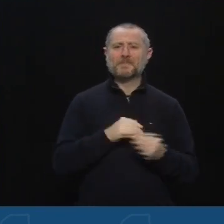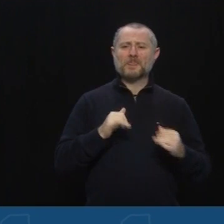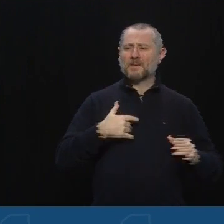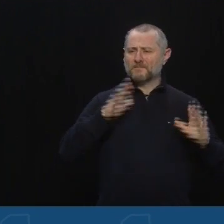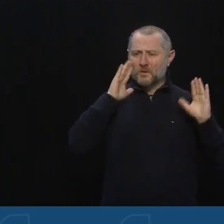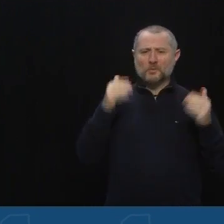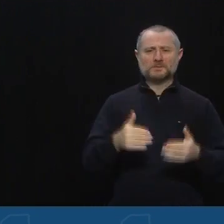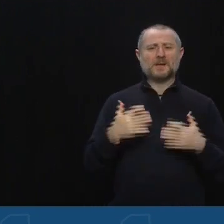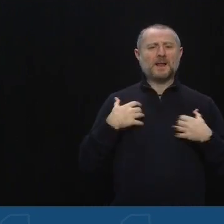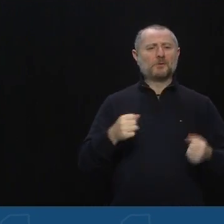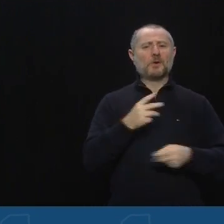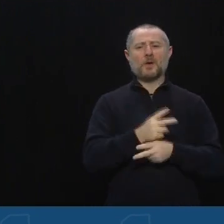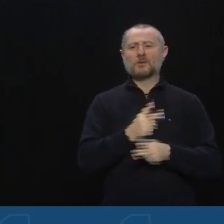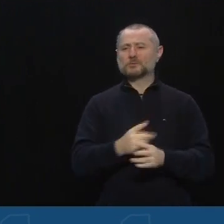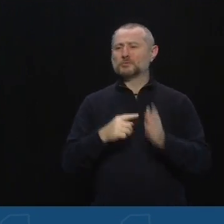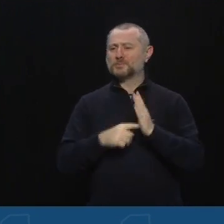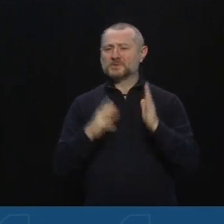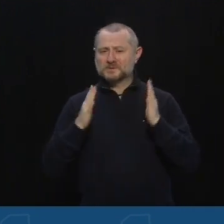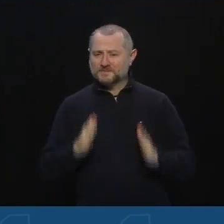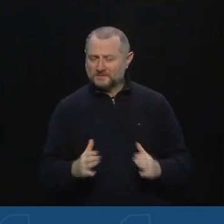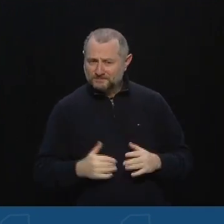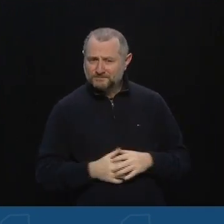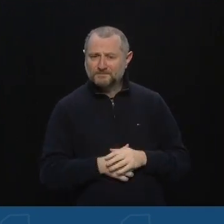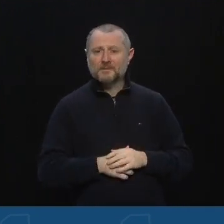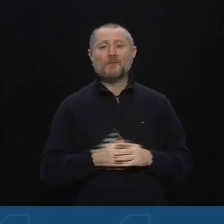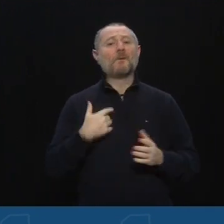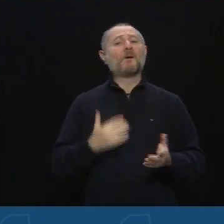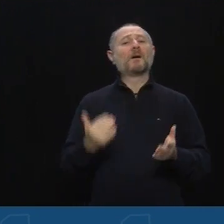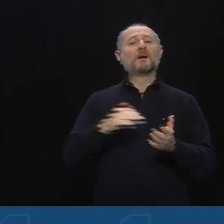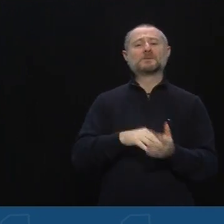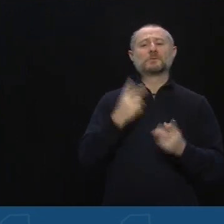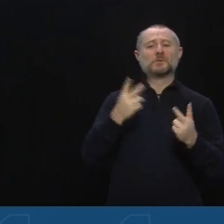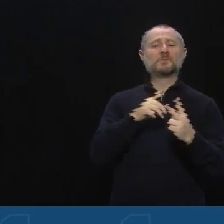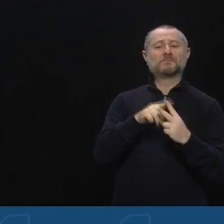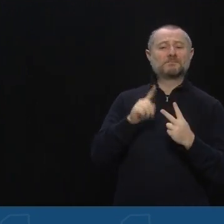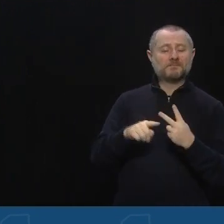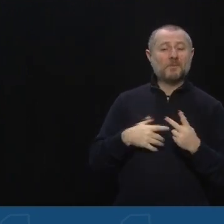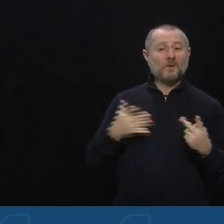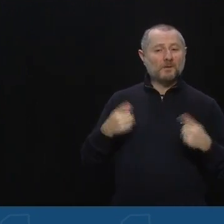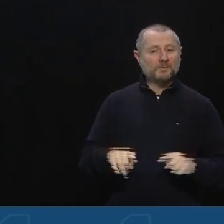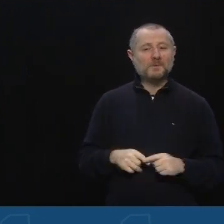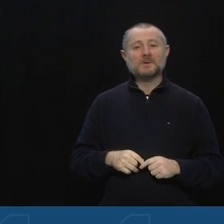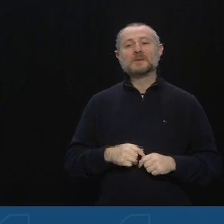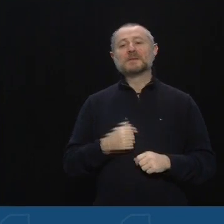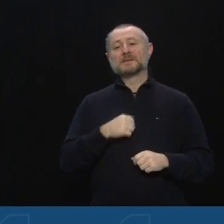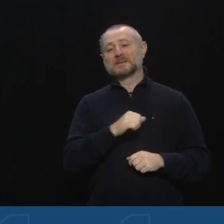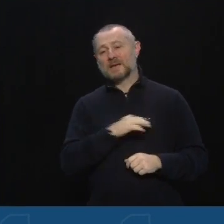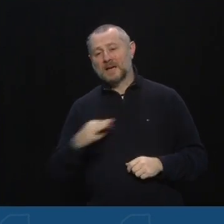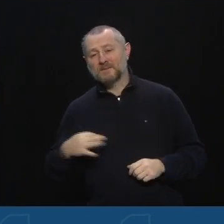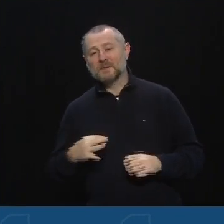IS WHAT YOU SEE IN MY BUDGET. THAT IS WHERE A LOT OF OUR CONVERSATIONS HAVE BEEN WITH THE HEALTHCARE REPRESENTS ATIVES HERE